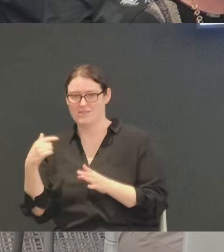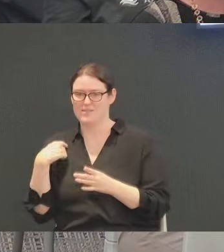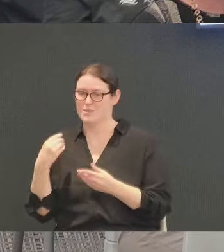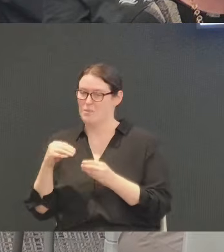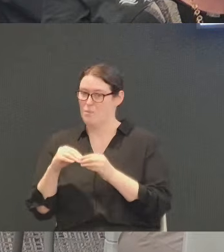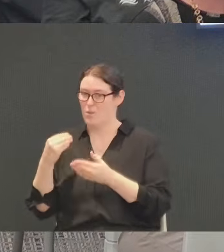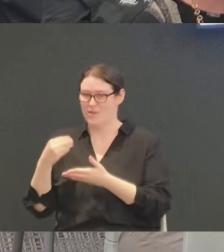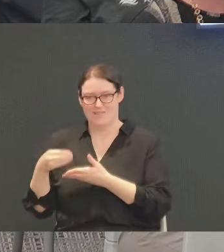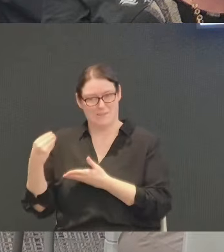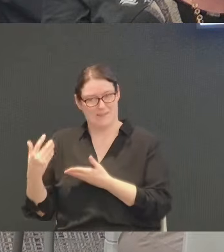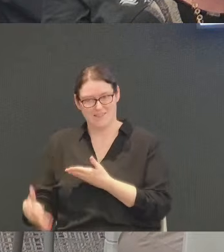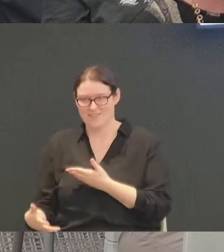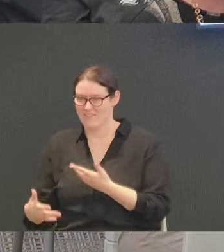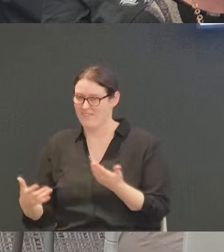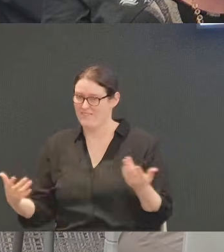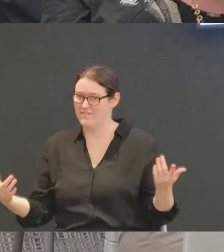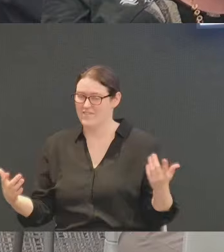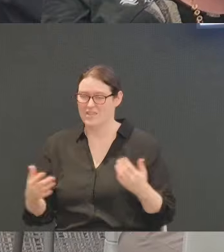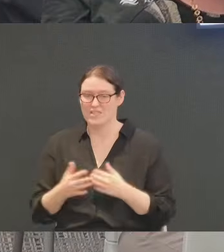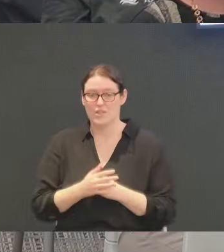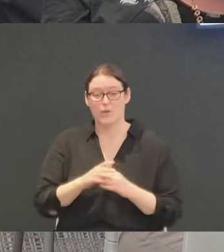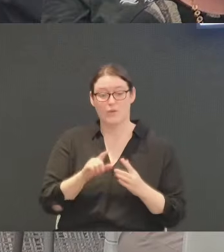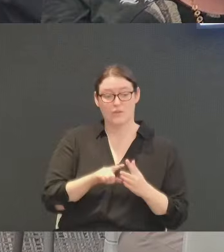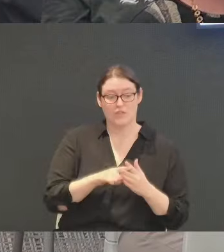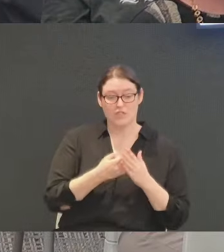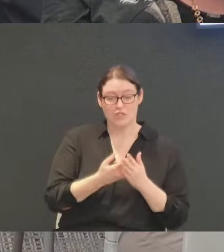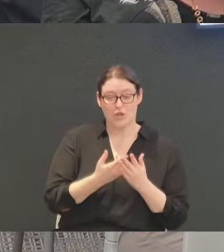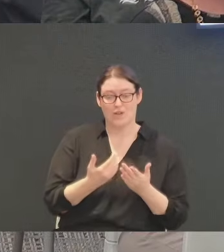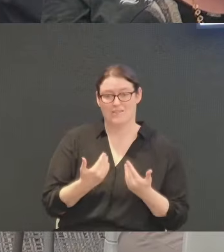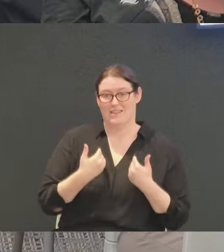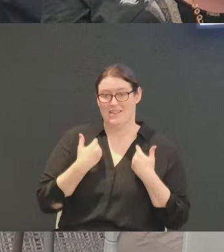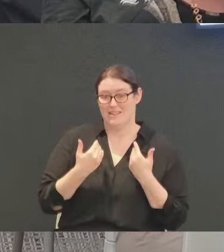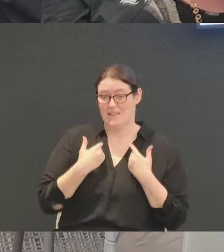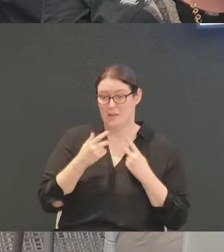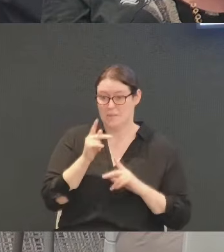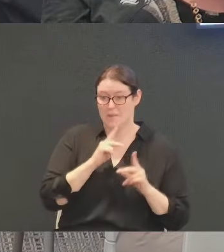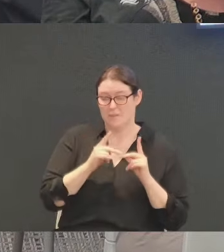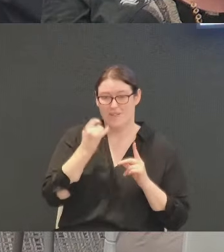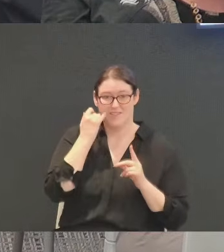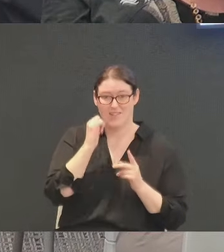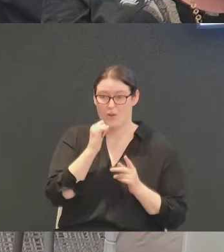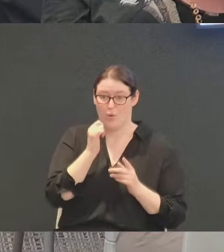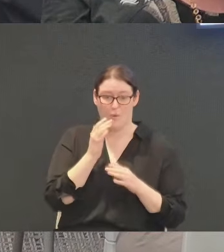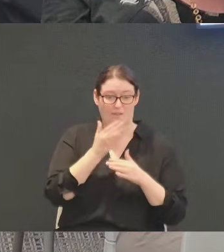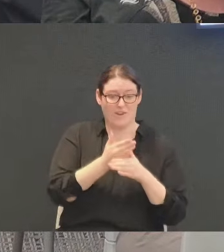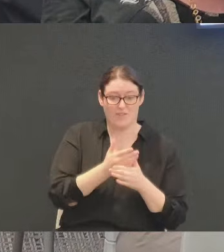plan for stability, young people face a trajectory marked by repeated trauma, chronic homelessness,